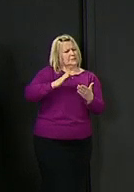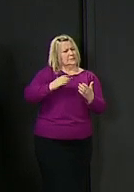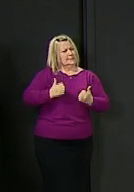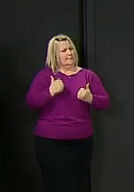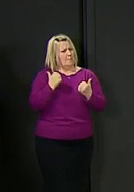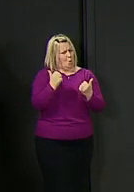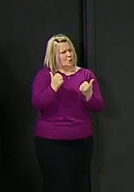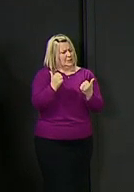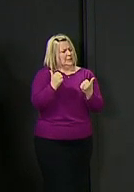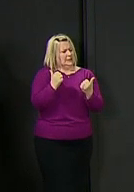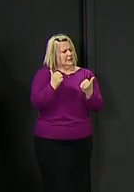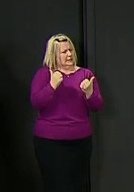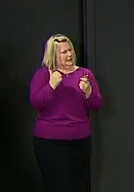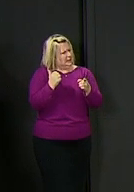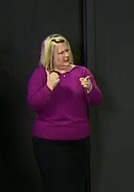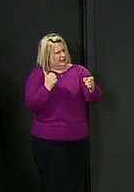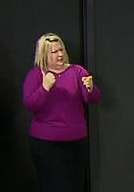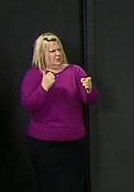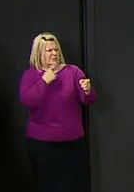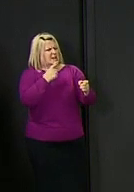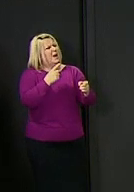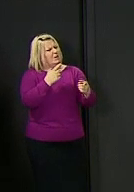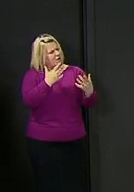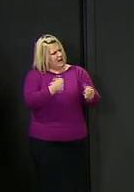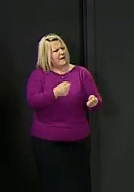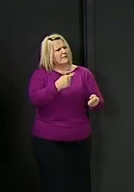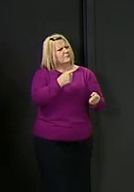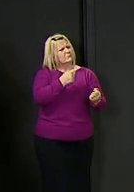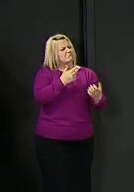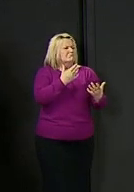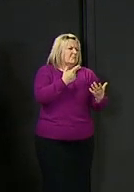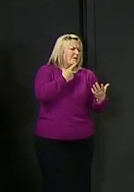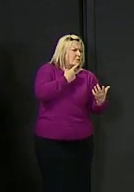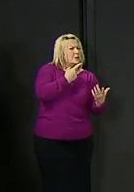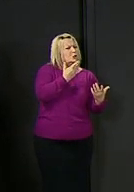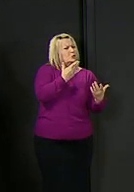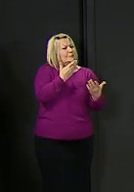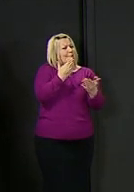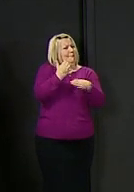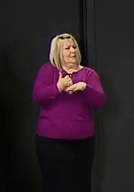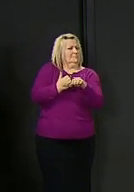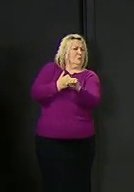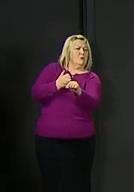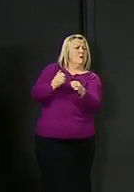the house. And then the CMO later clarified that there had been in fact two visits. So